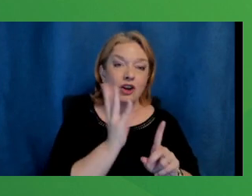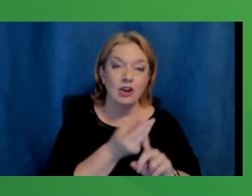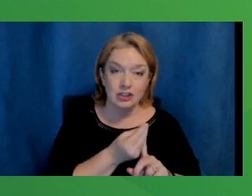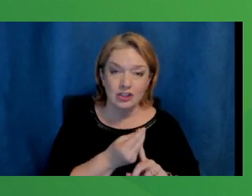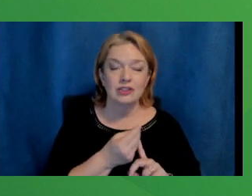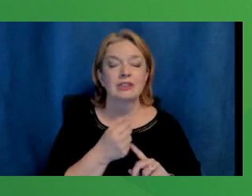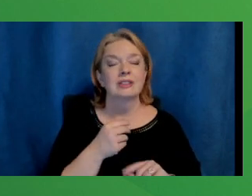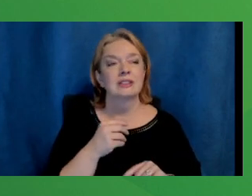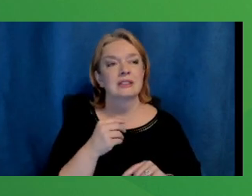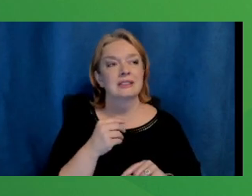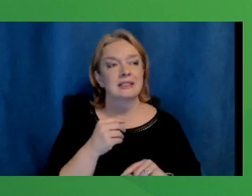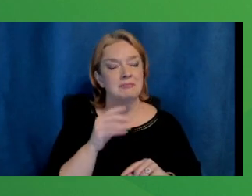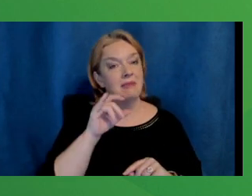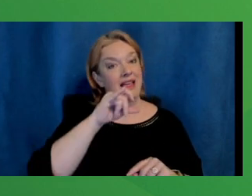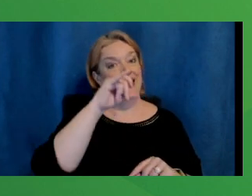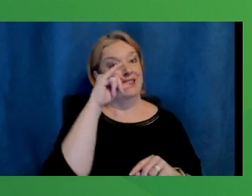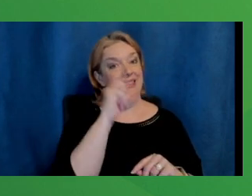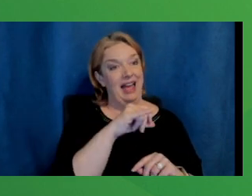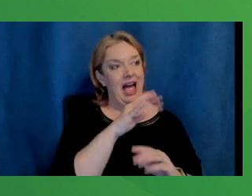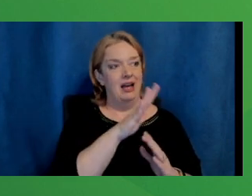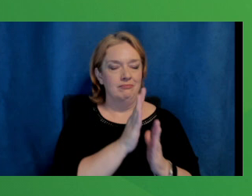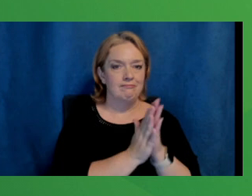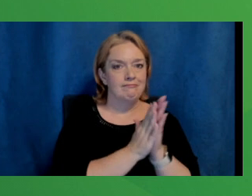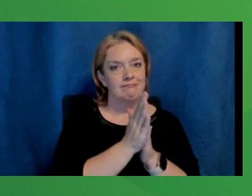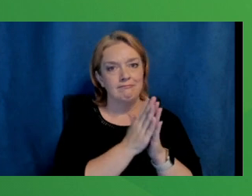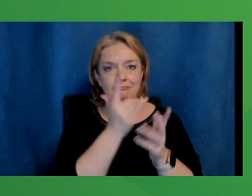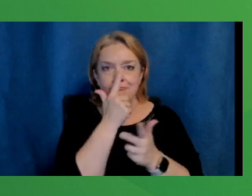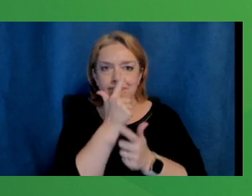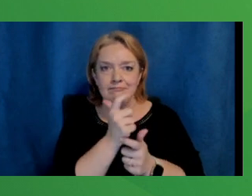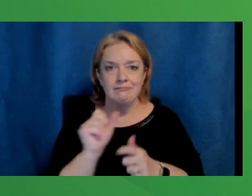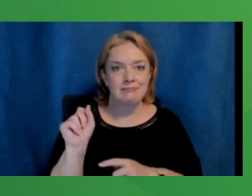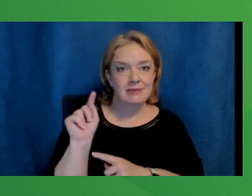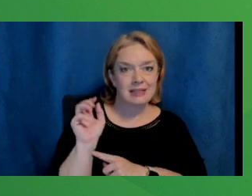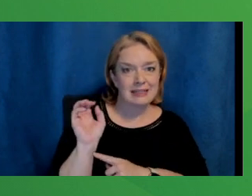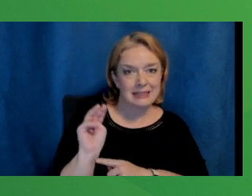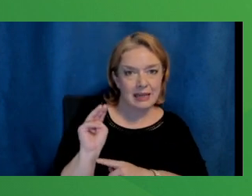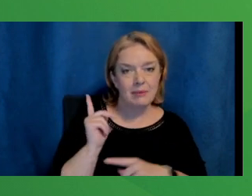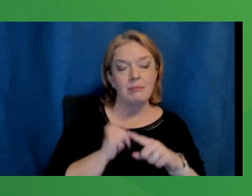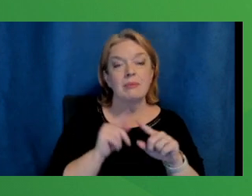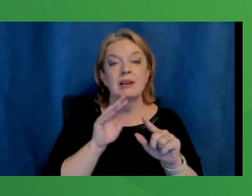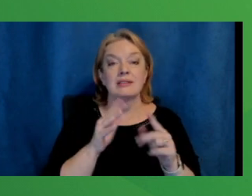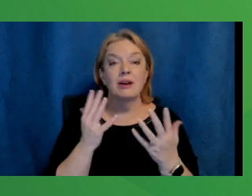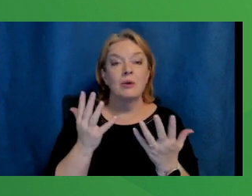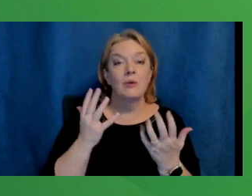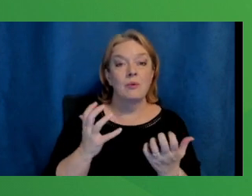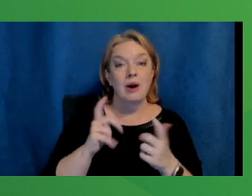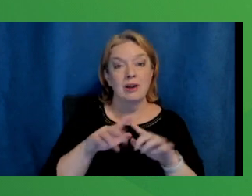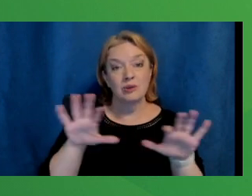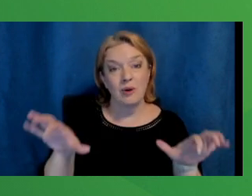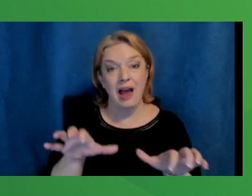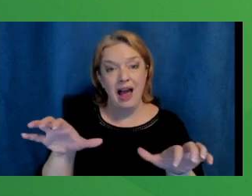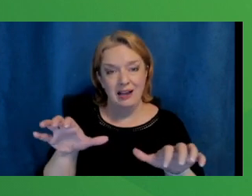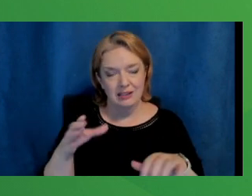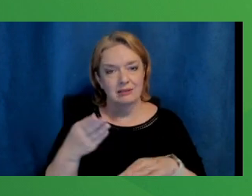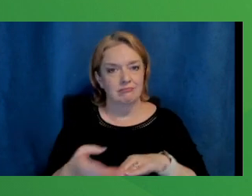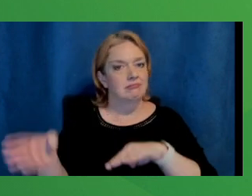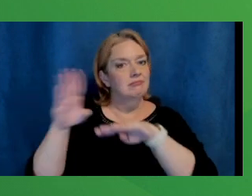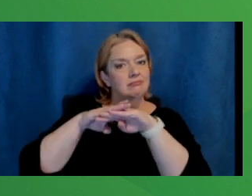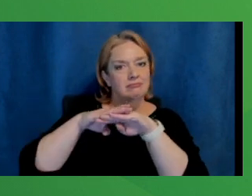then their interest in STEM, as well as their desire and their motivation to act is even